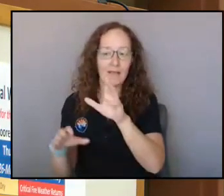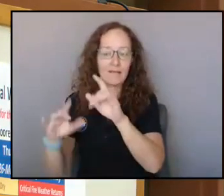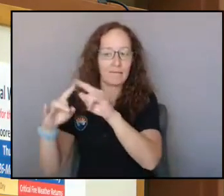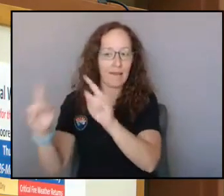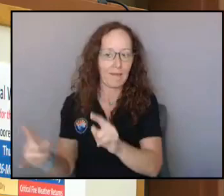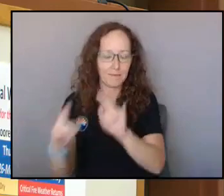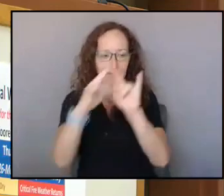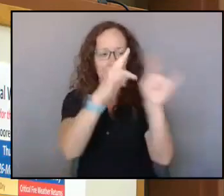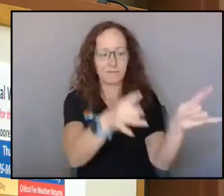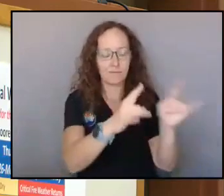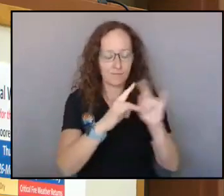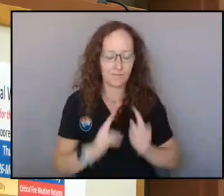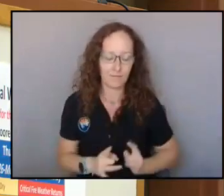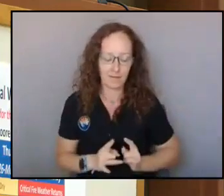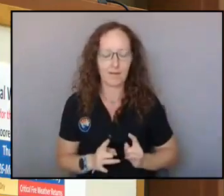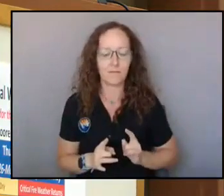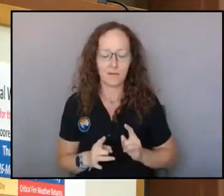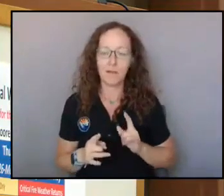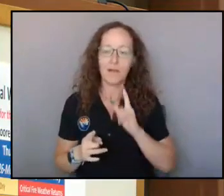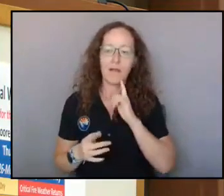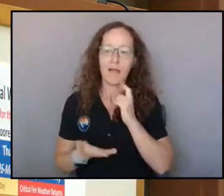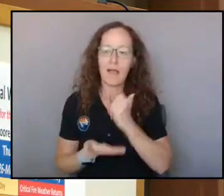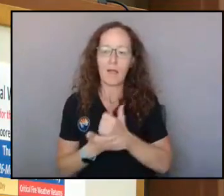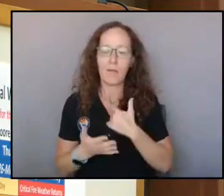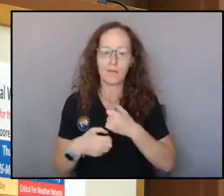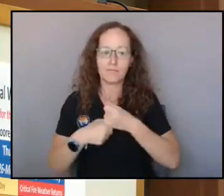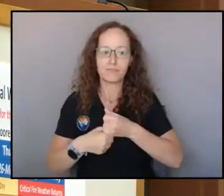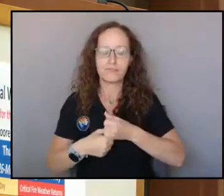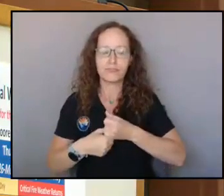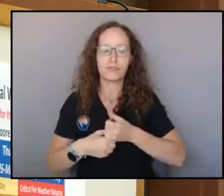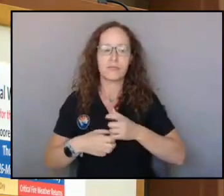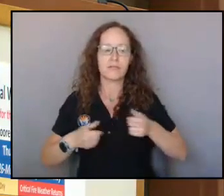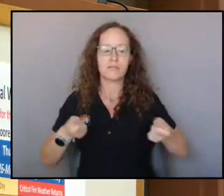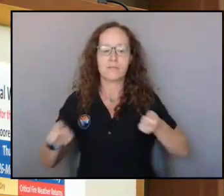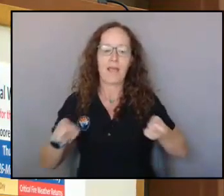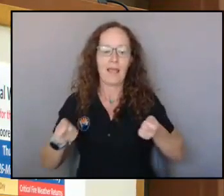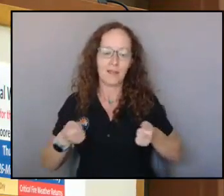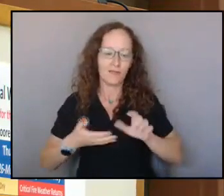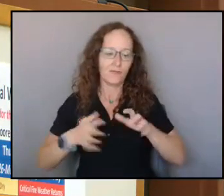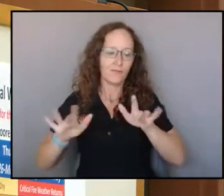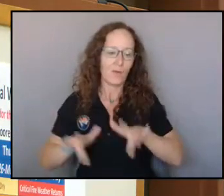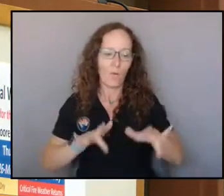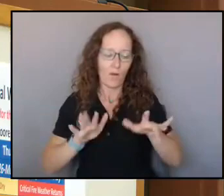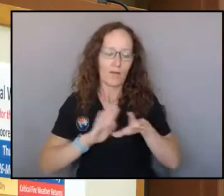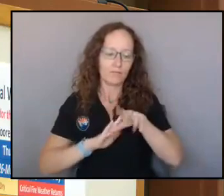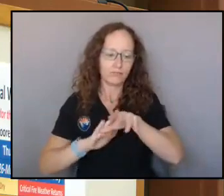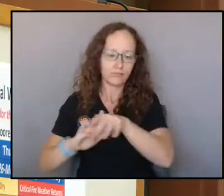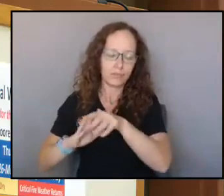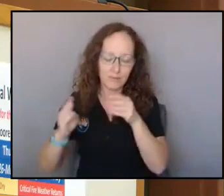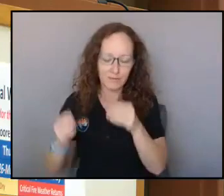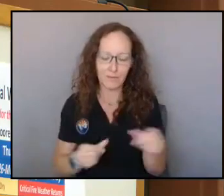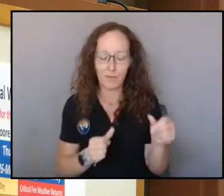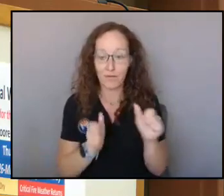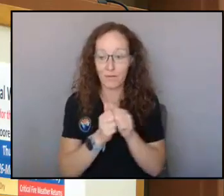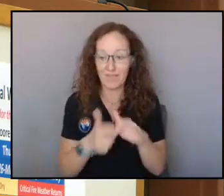WE REALLY COULDN'T DO IT WITHOUT ALL THE HELP HERE. WITH THAT, THANK YOU ALL FOR JOINING US. WE'LL BE HERE TOMORROW NIGHT AT 6:00PM.